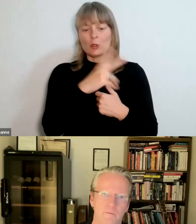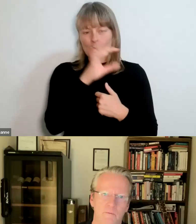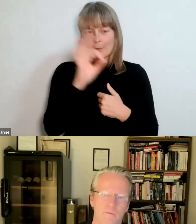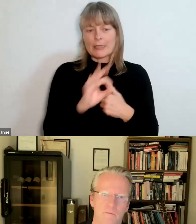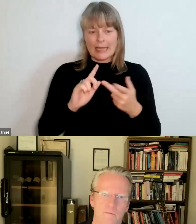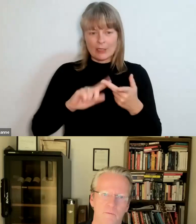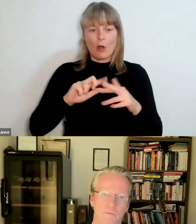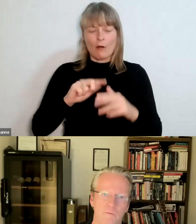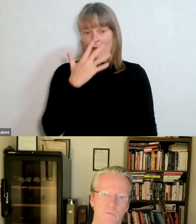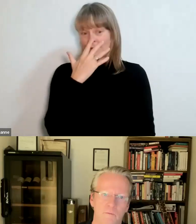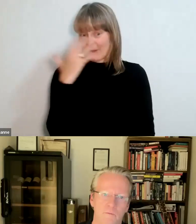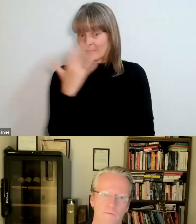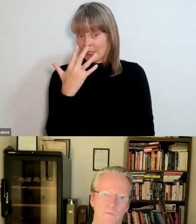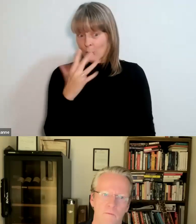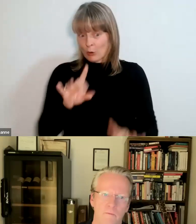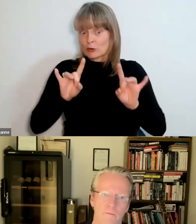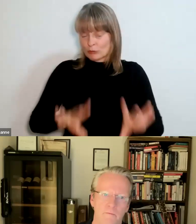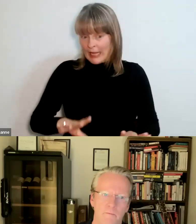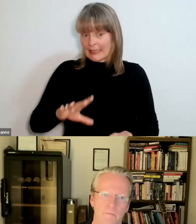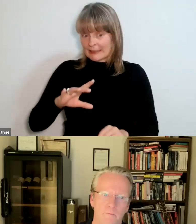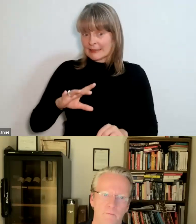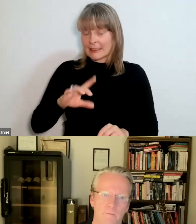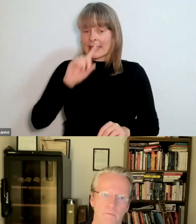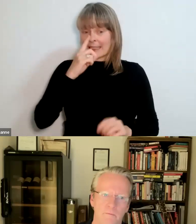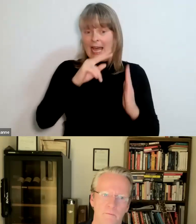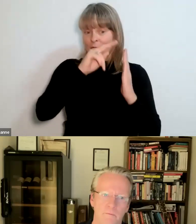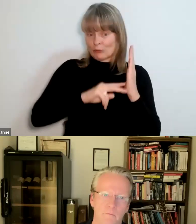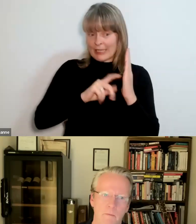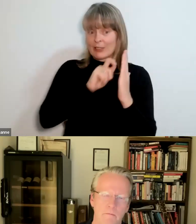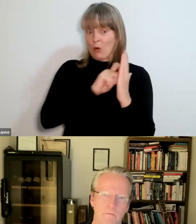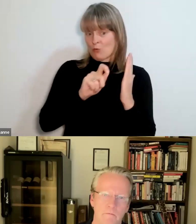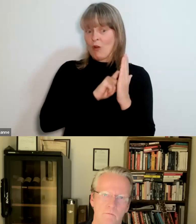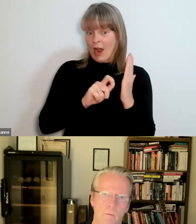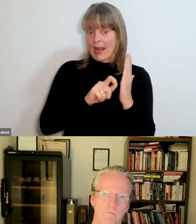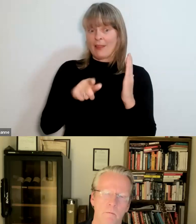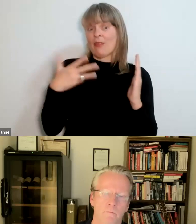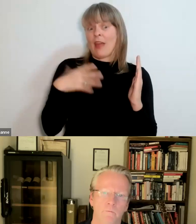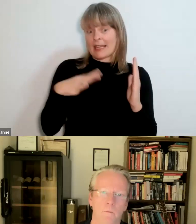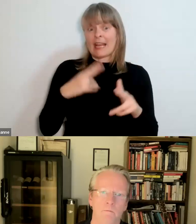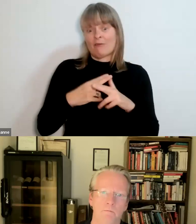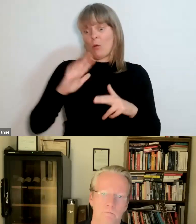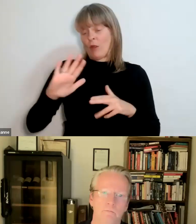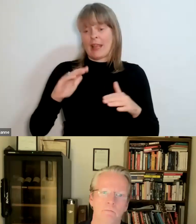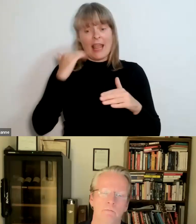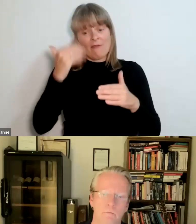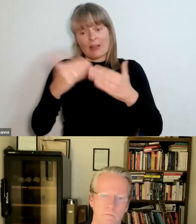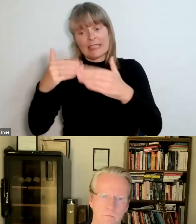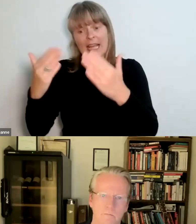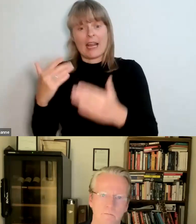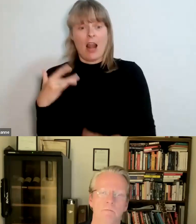thing that is my personal issue, that keeps me awake at night, this statistic that 20% of Australian 15-year-olds can't read and write